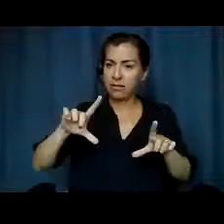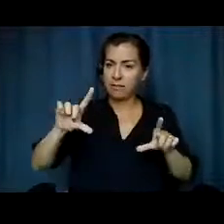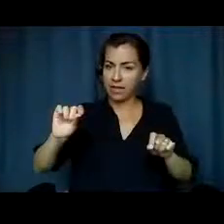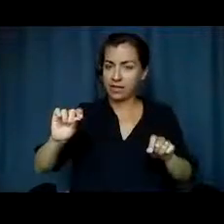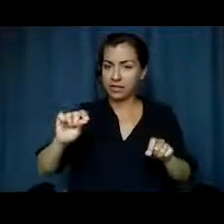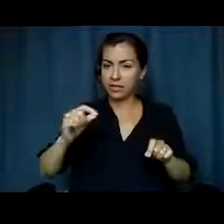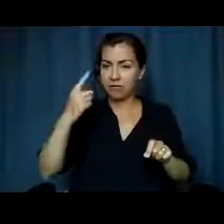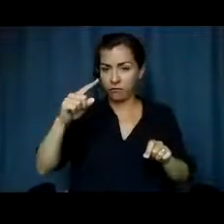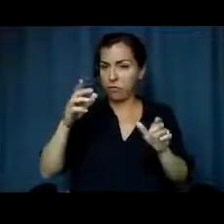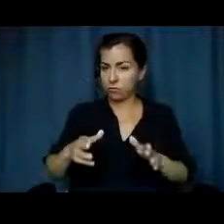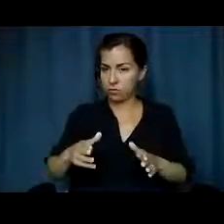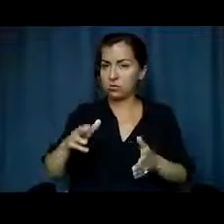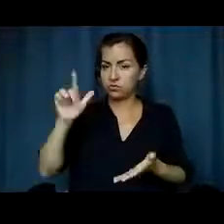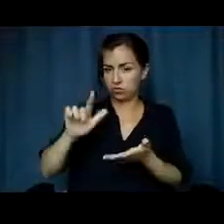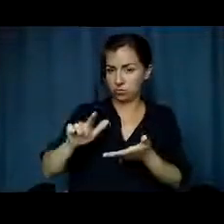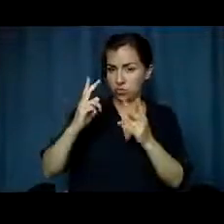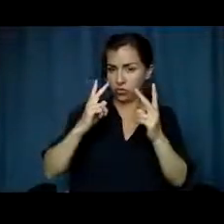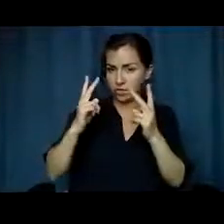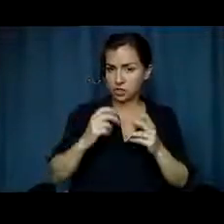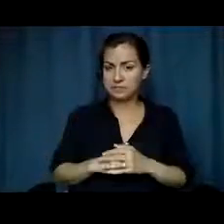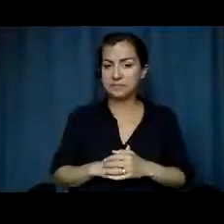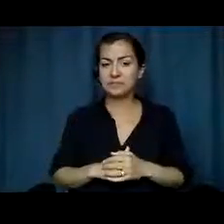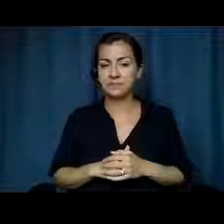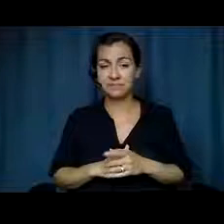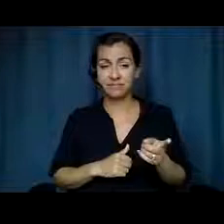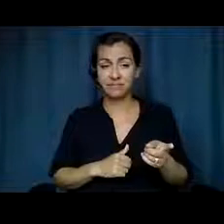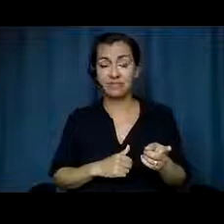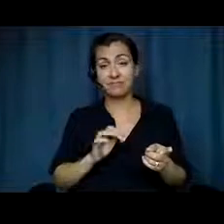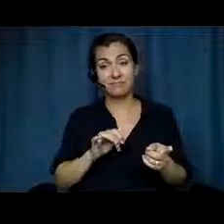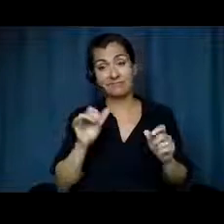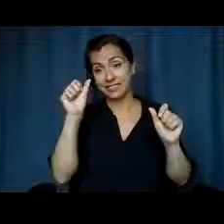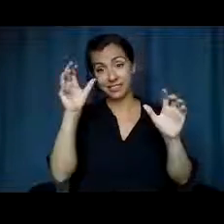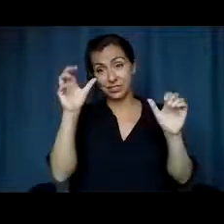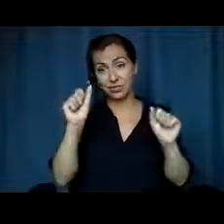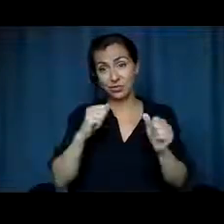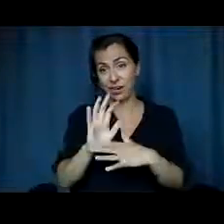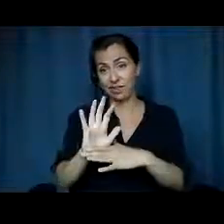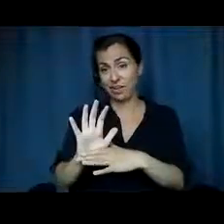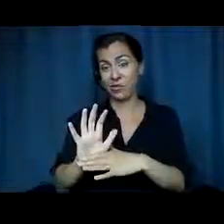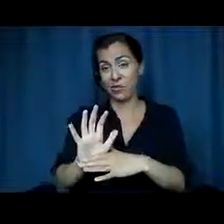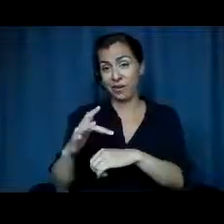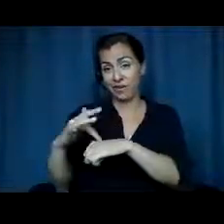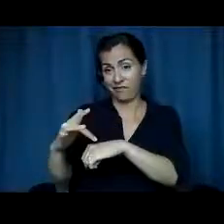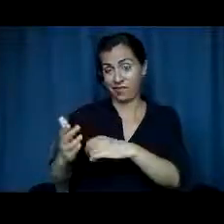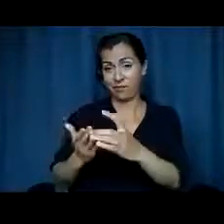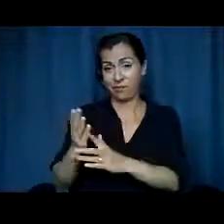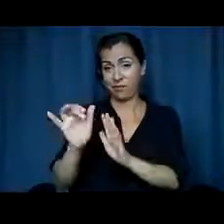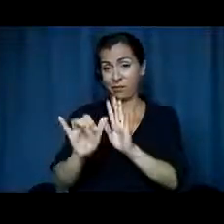convictions, they're allowed to vote. So many people who are in jail would be allowed to vote if they